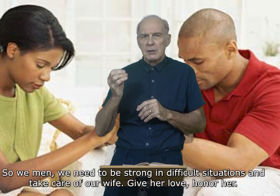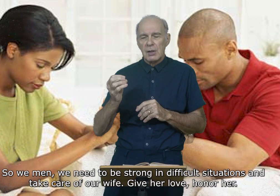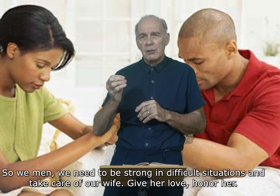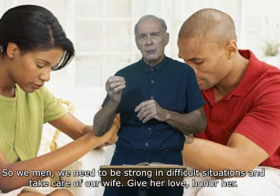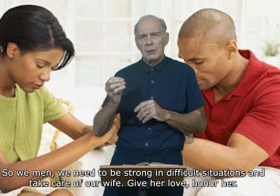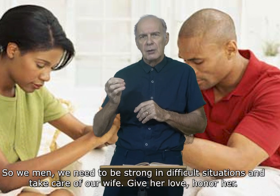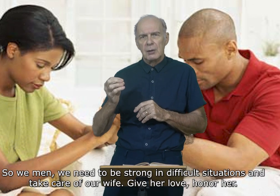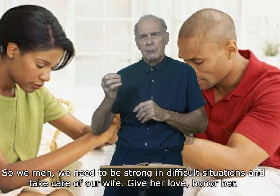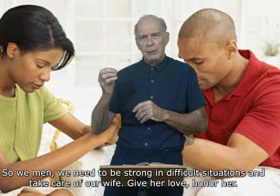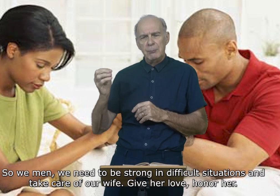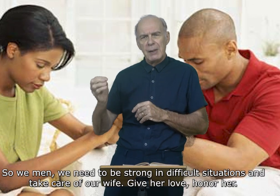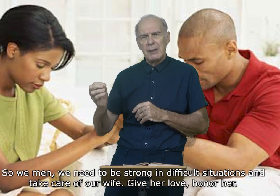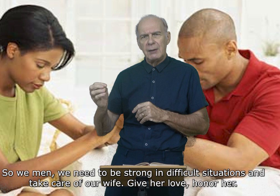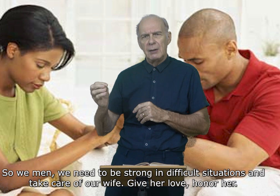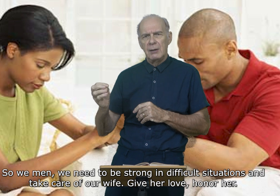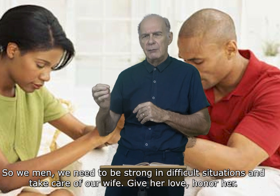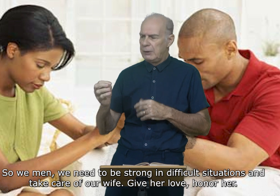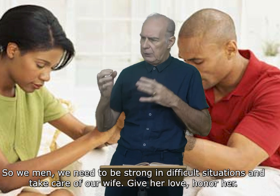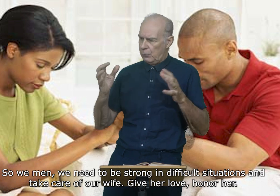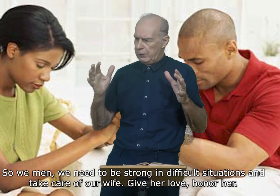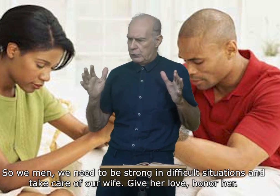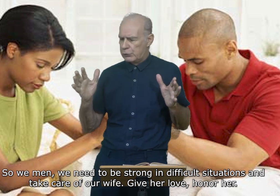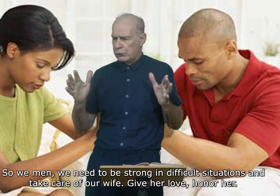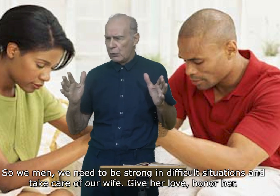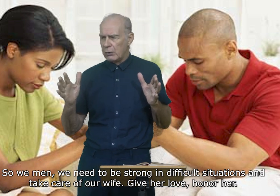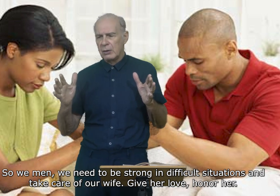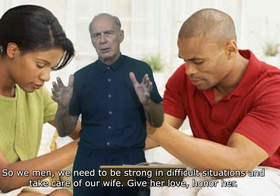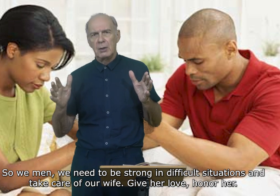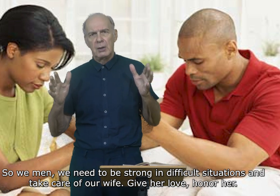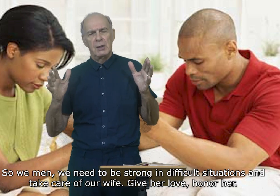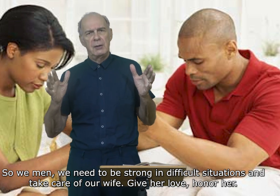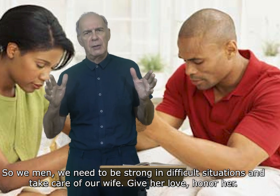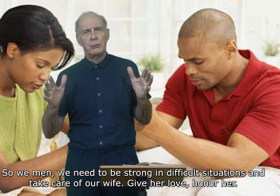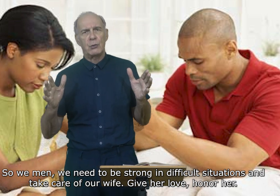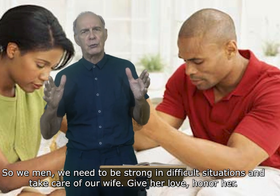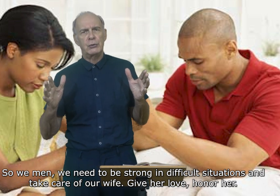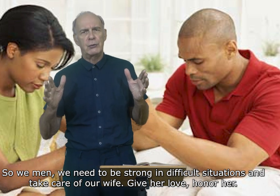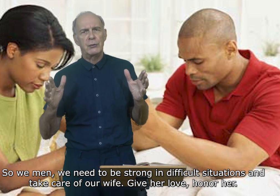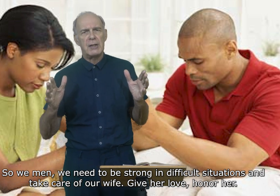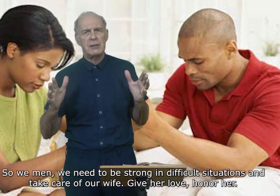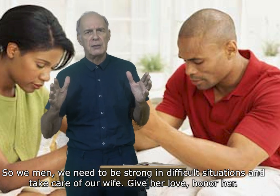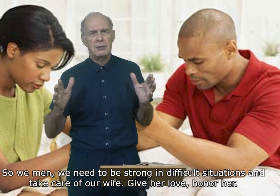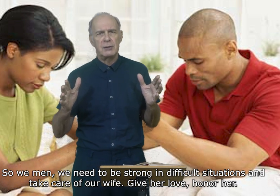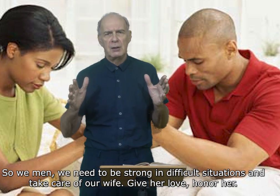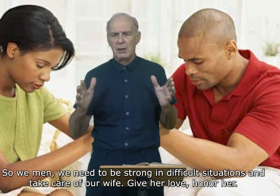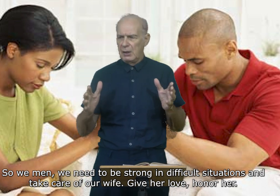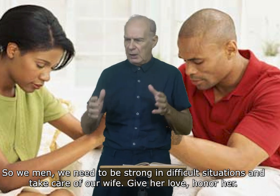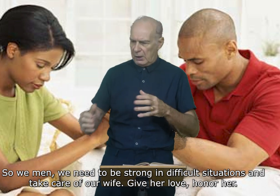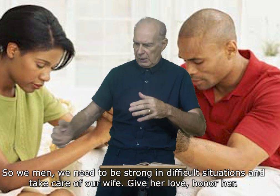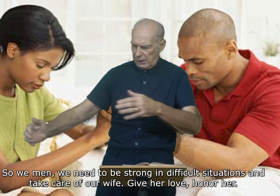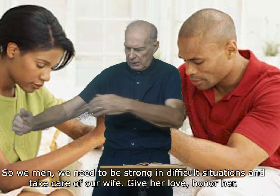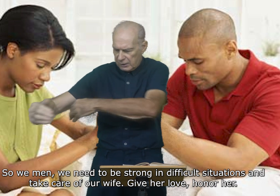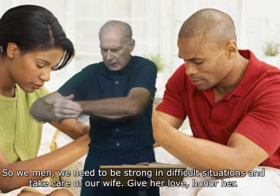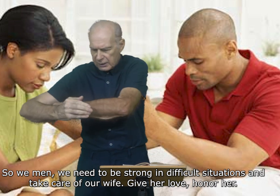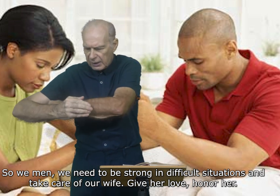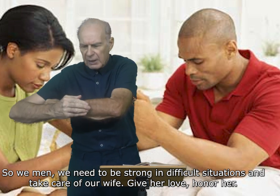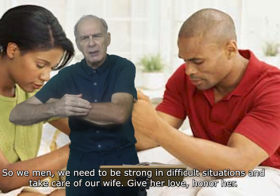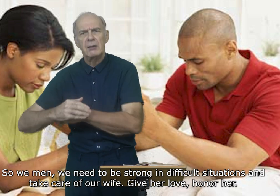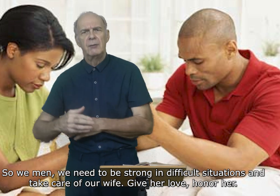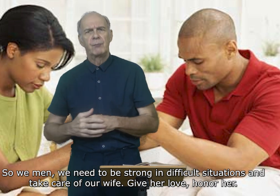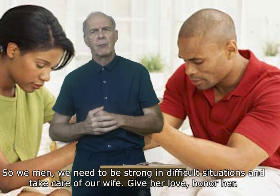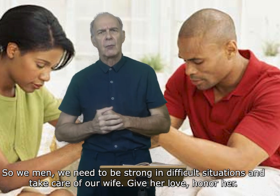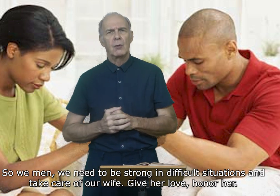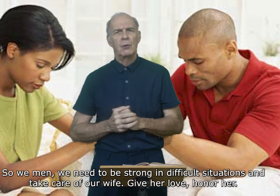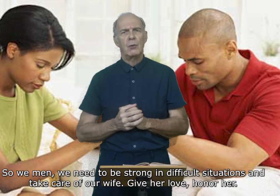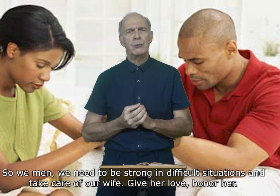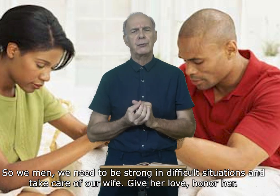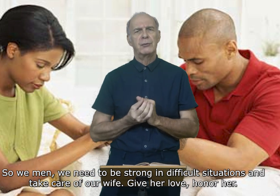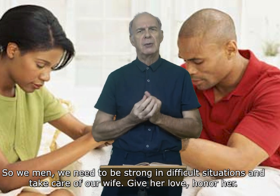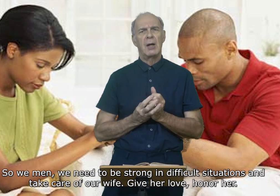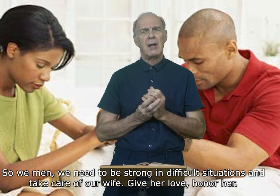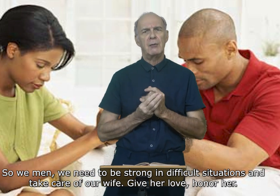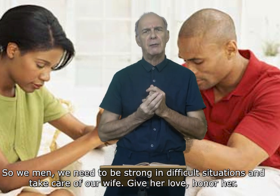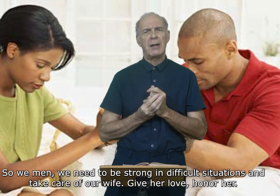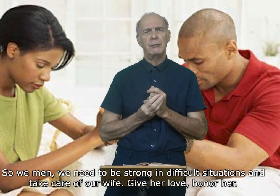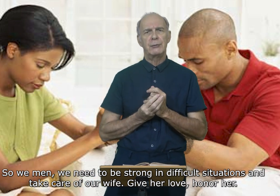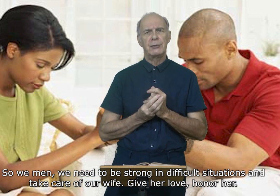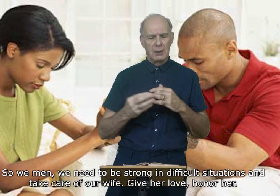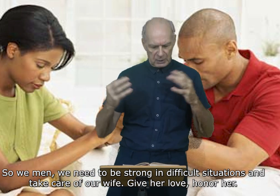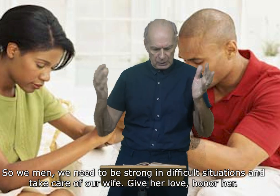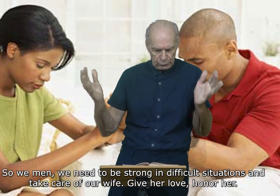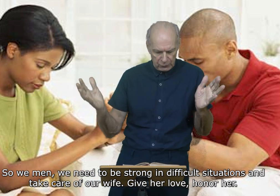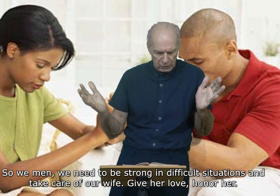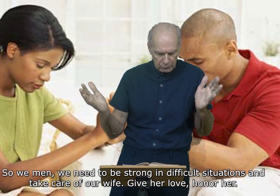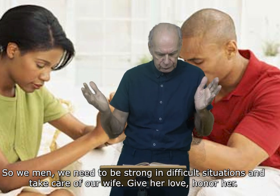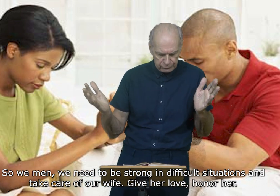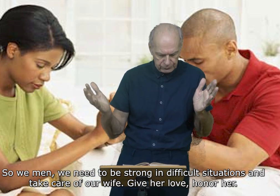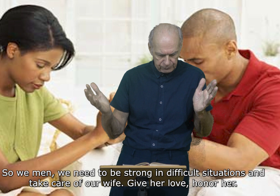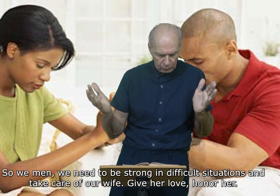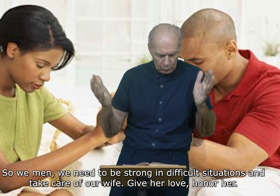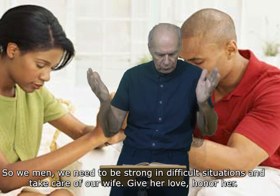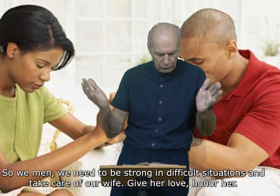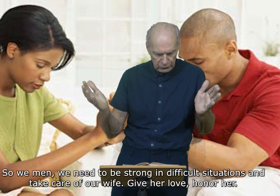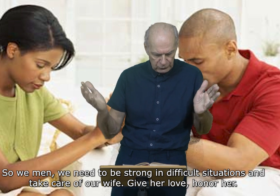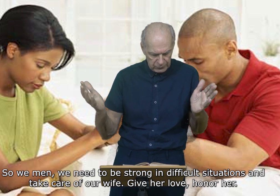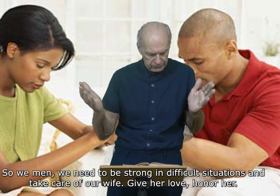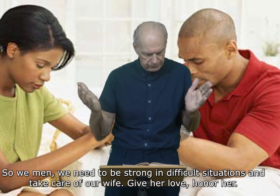So we men, we need to be strong in difficult situations and take care of our wife. Give her love, honor her.